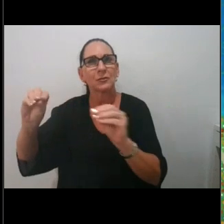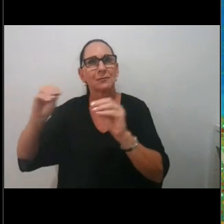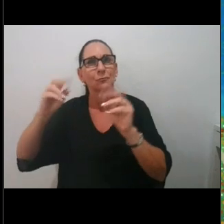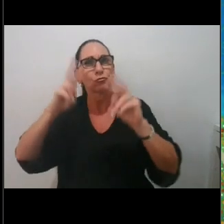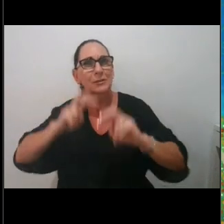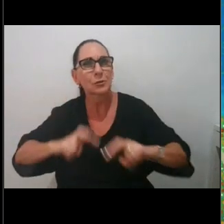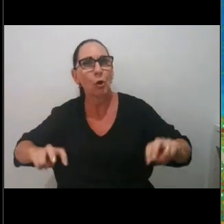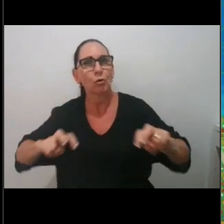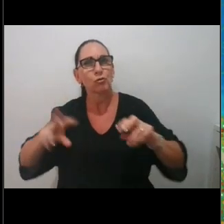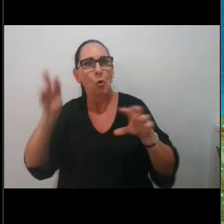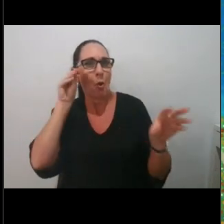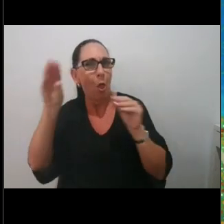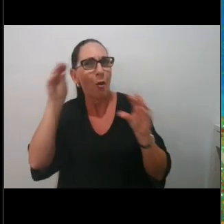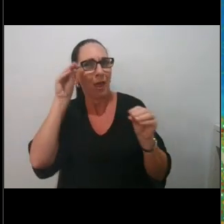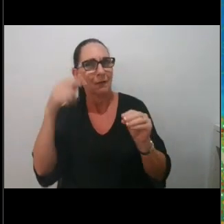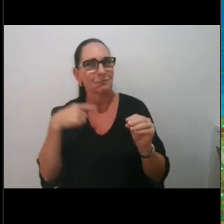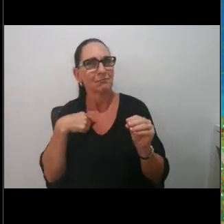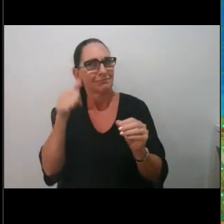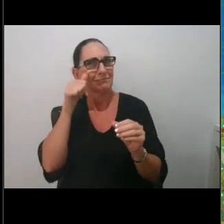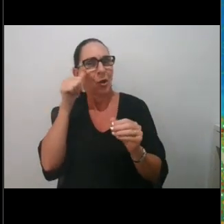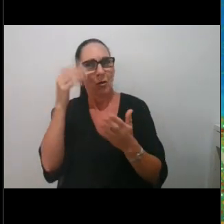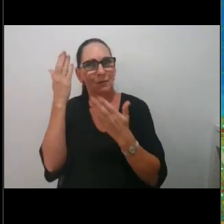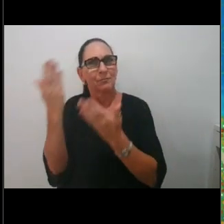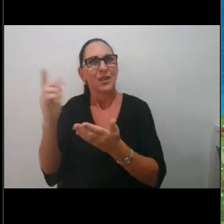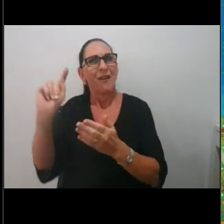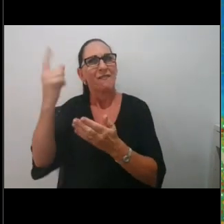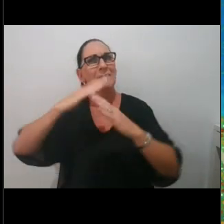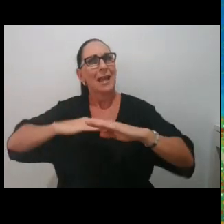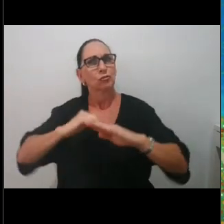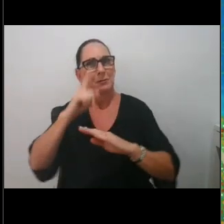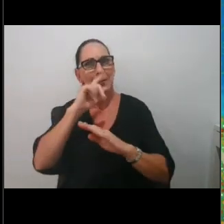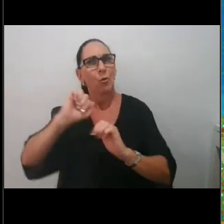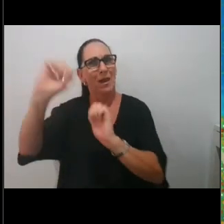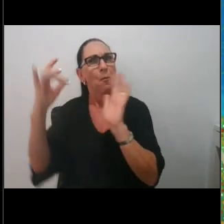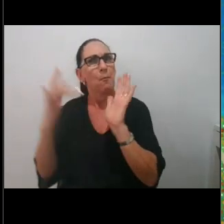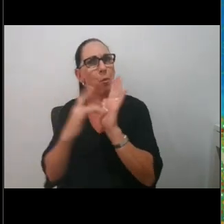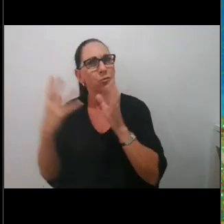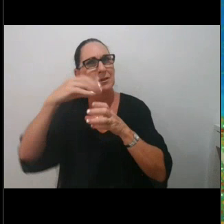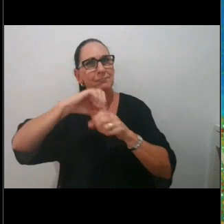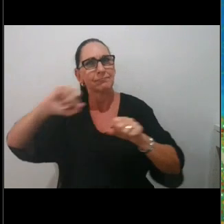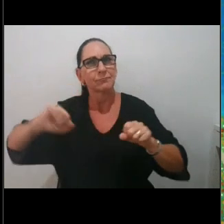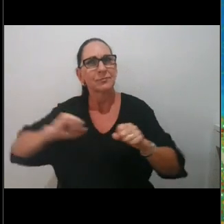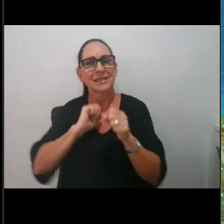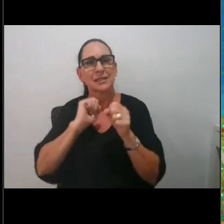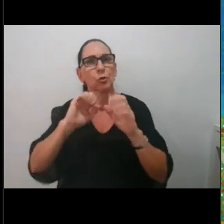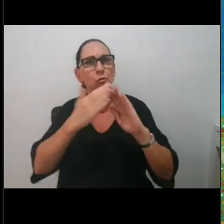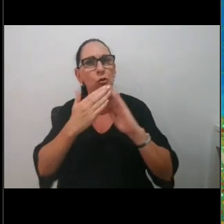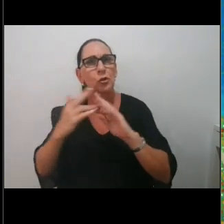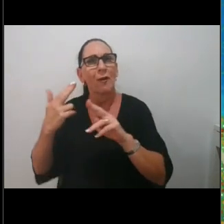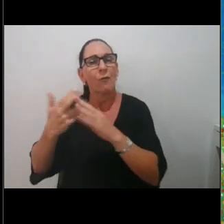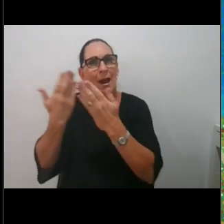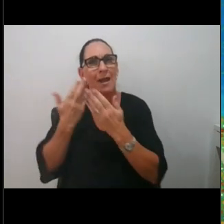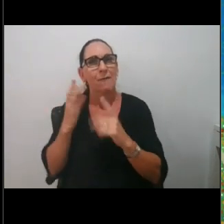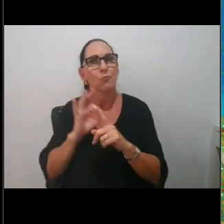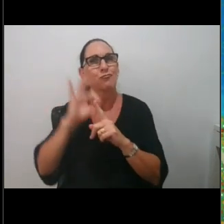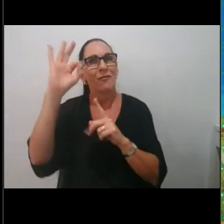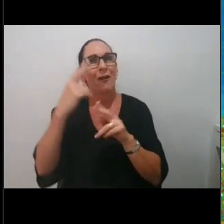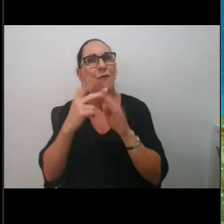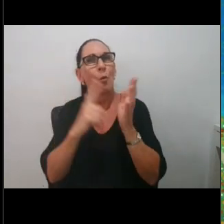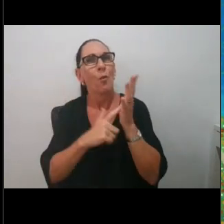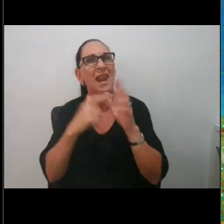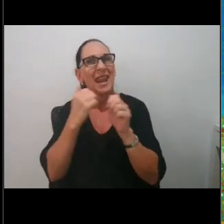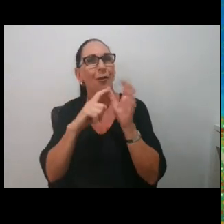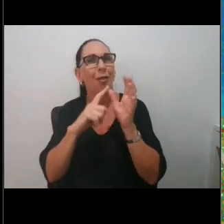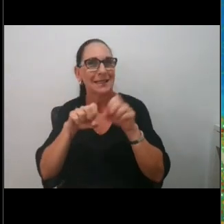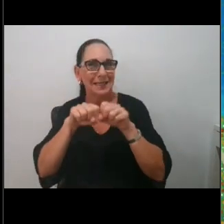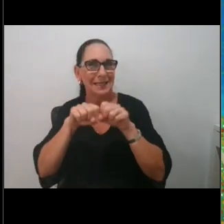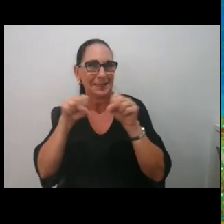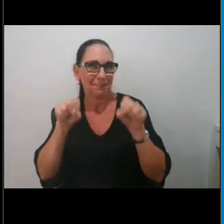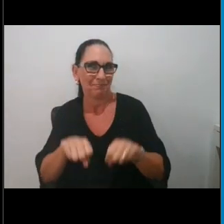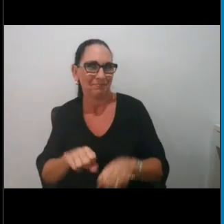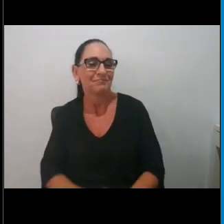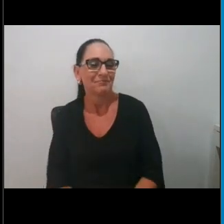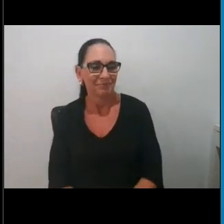important role the First Nations people play in our community and improving our legal system